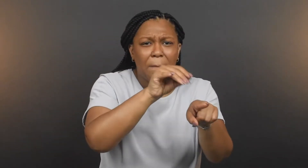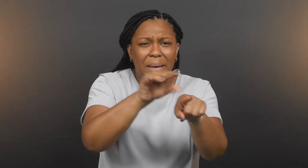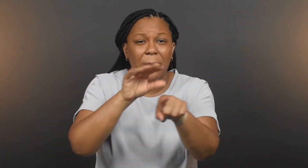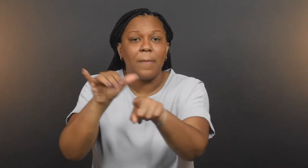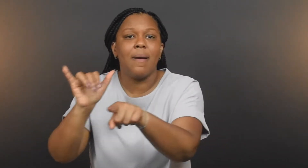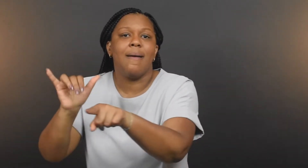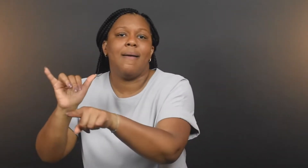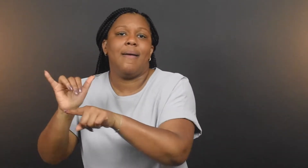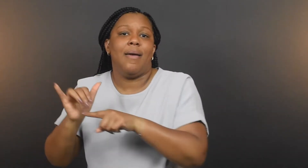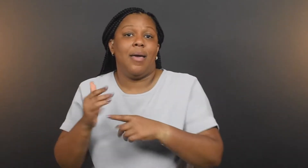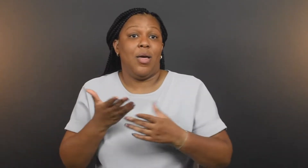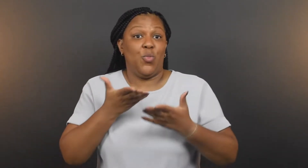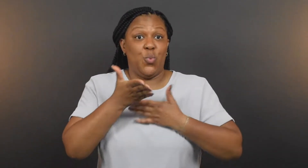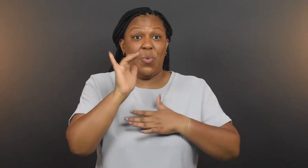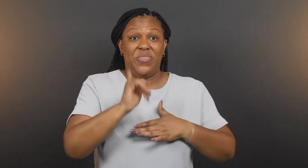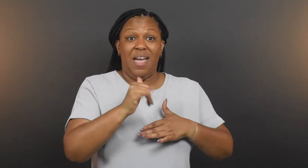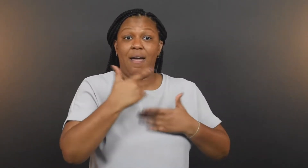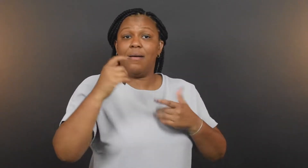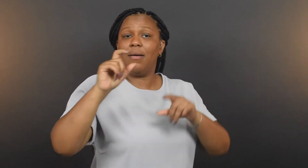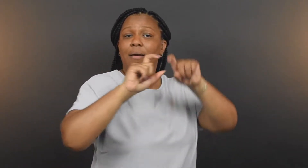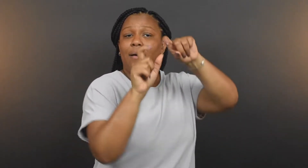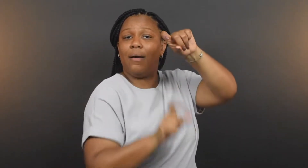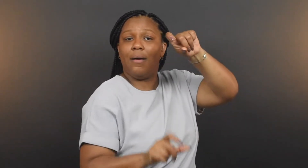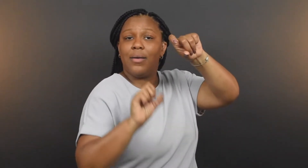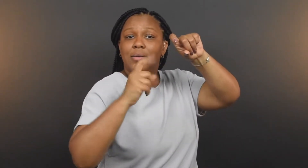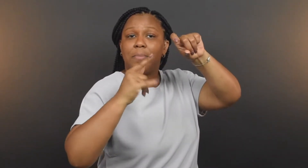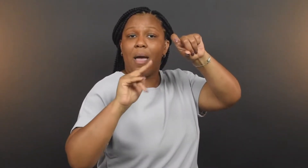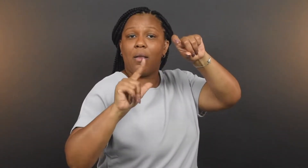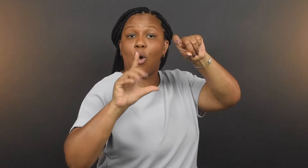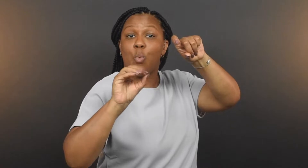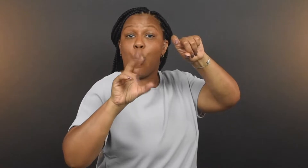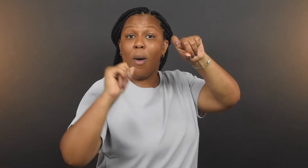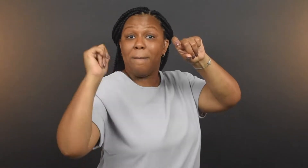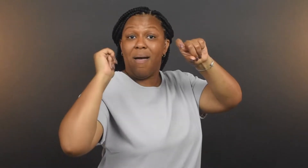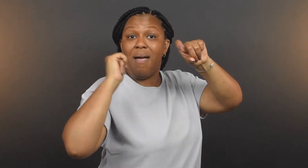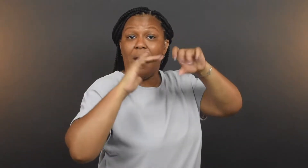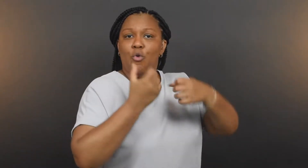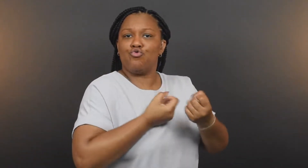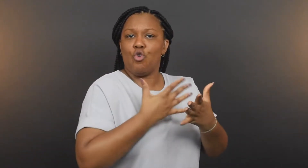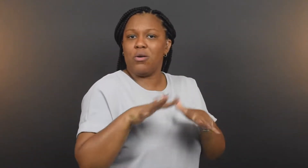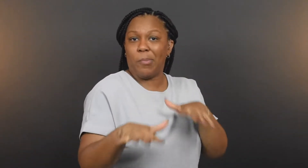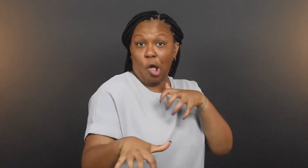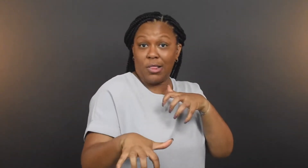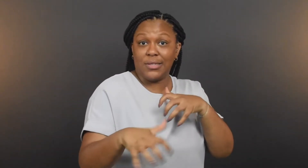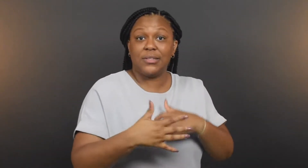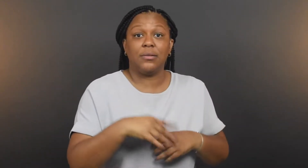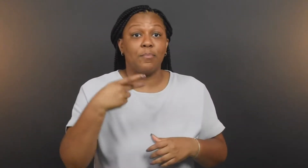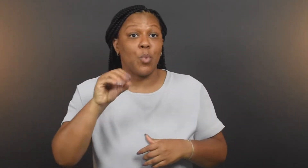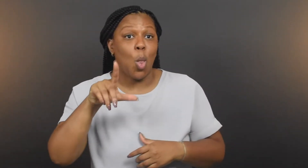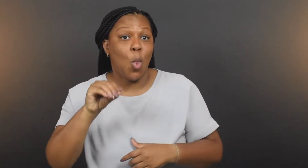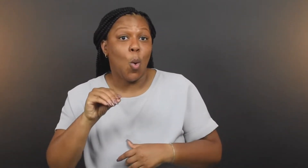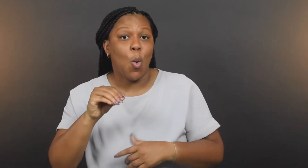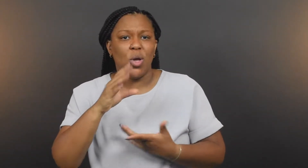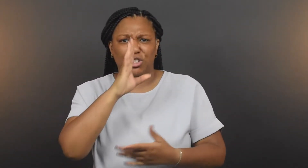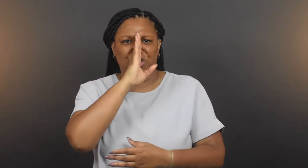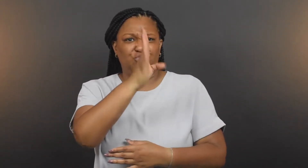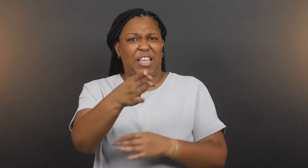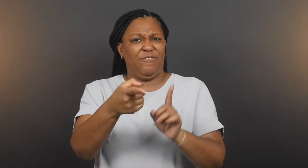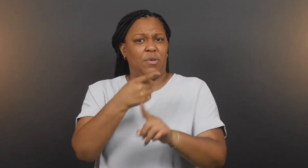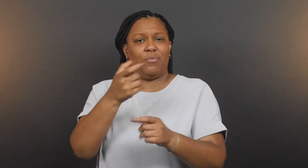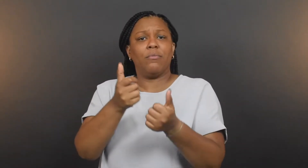where she saw many people debilitated by the disease. Though it attacks the